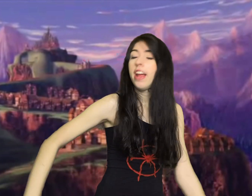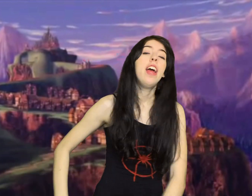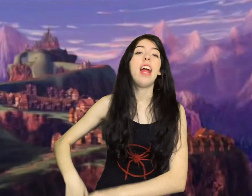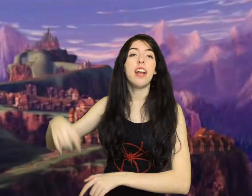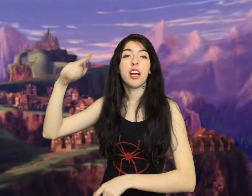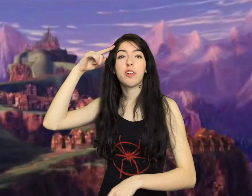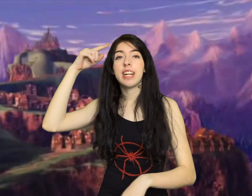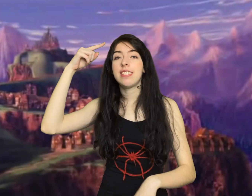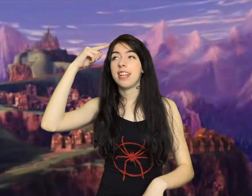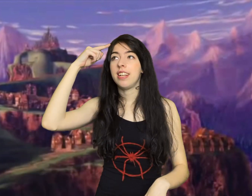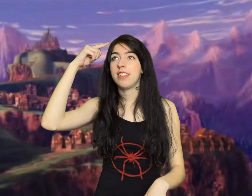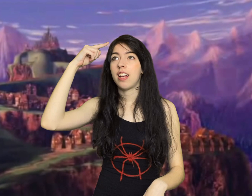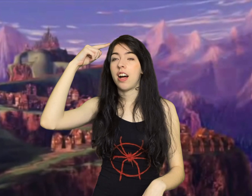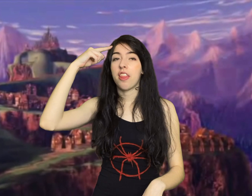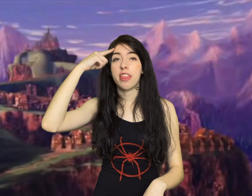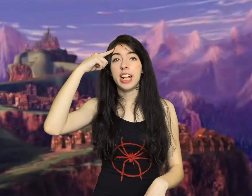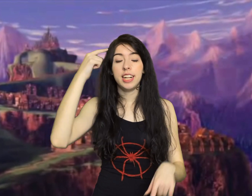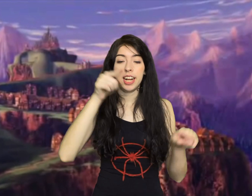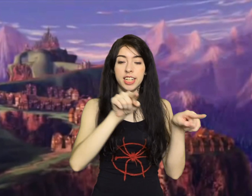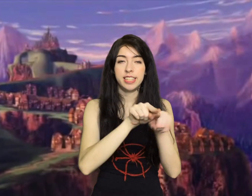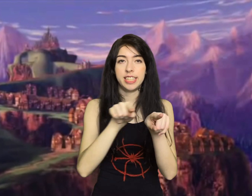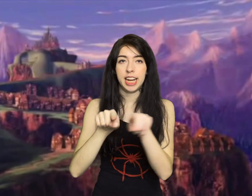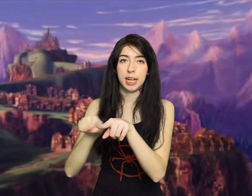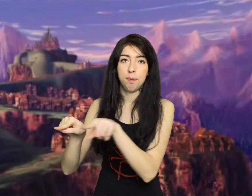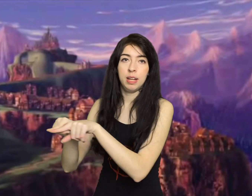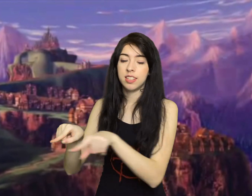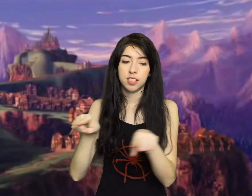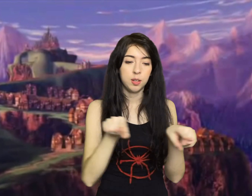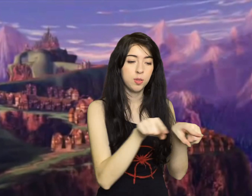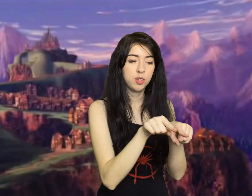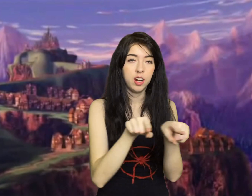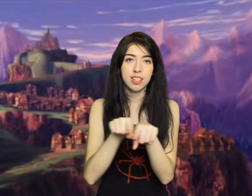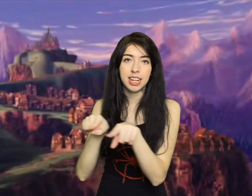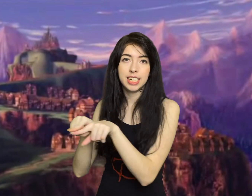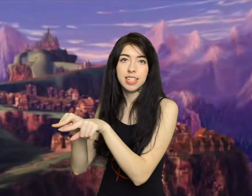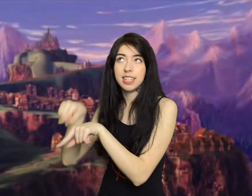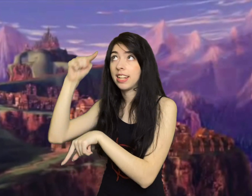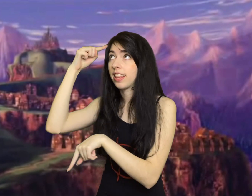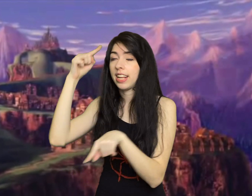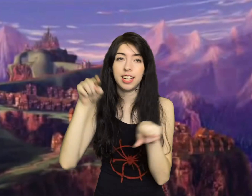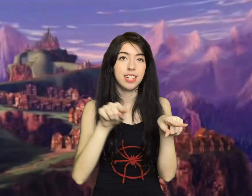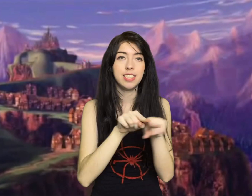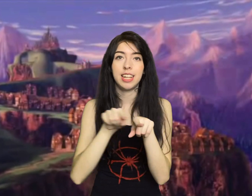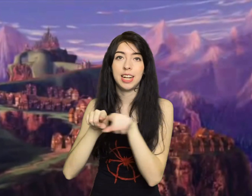and AGREES is uh THINK-SAME it goes across like this THINK-SAME